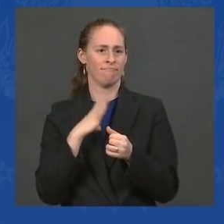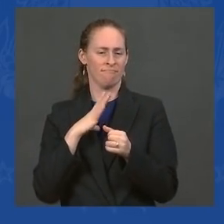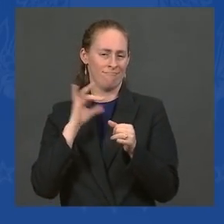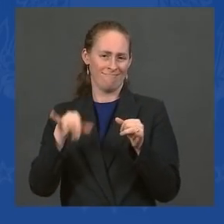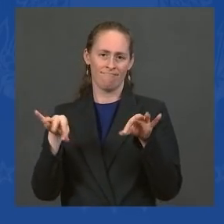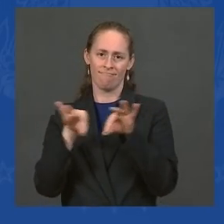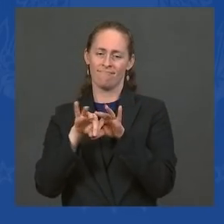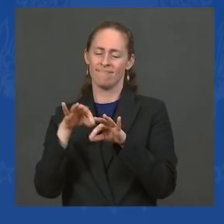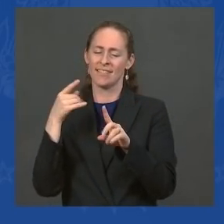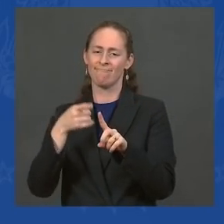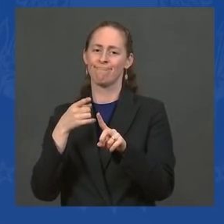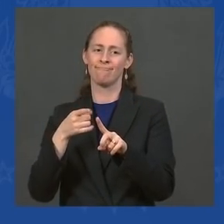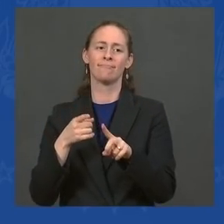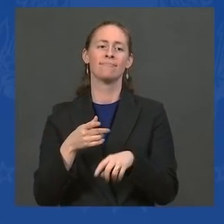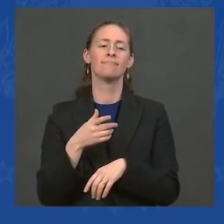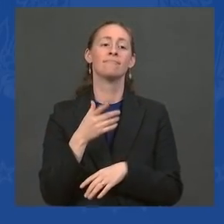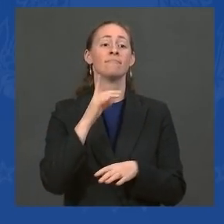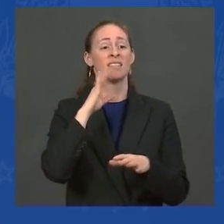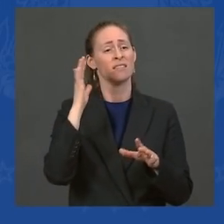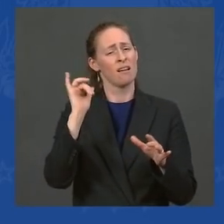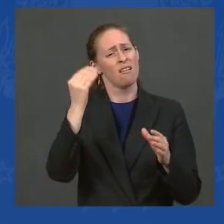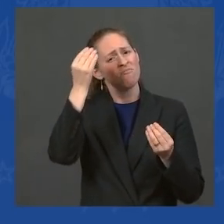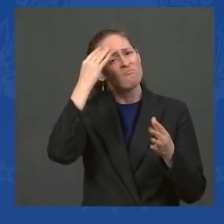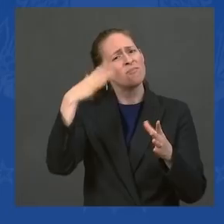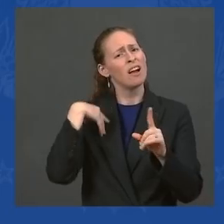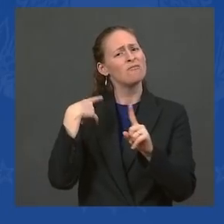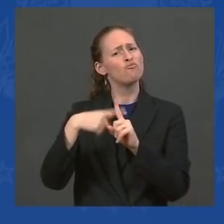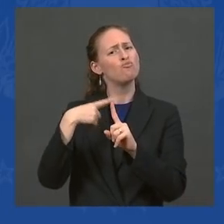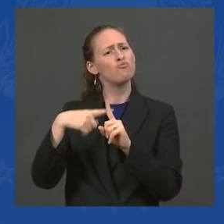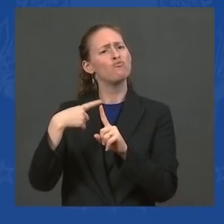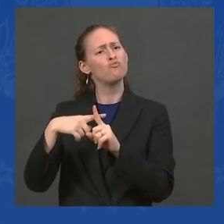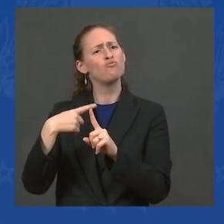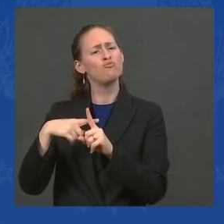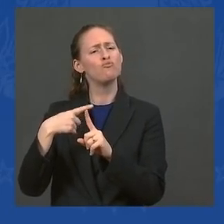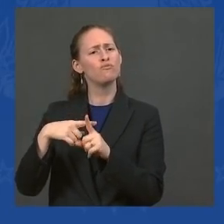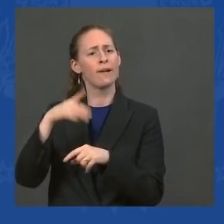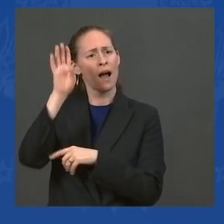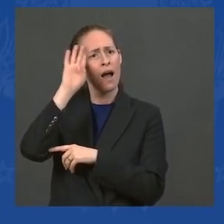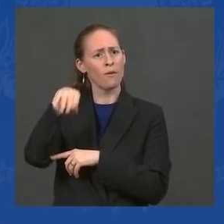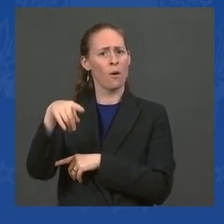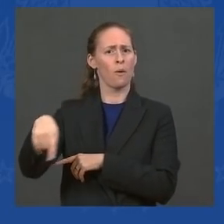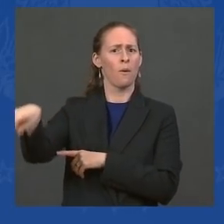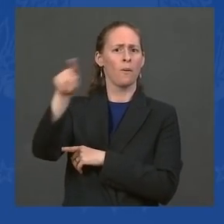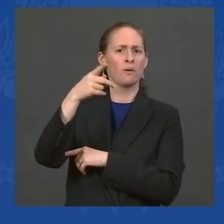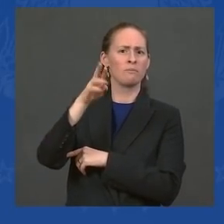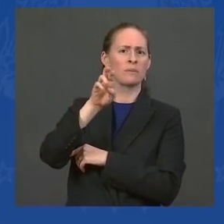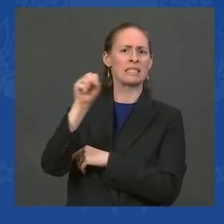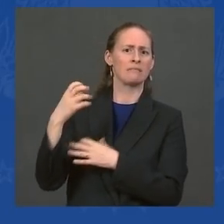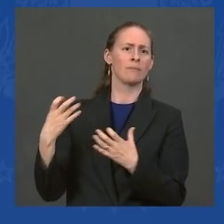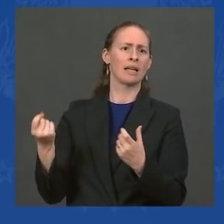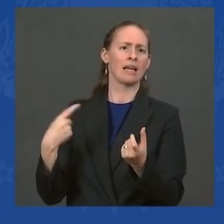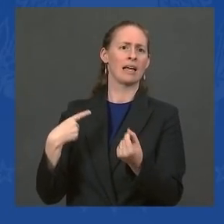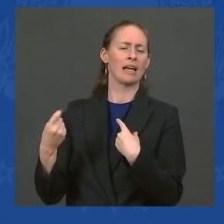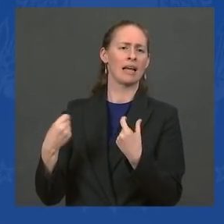So, I'm hopeful. There's a lot of questions the press is going to want to ask me, I know, about how -- how are the negotiations going